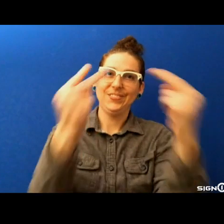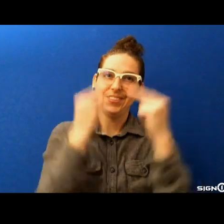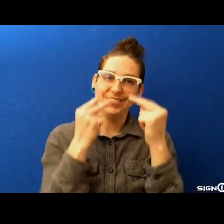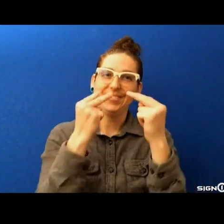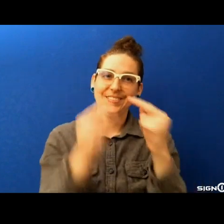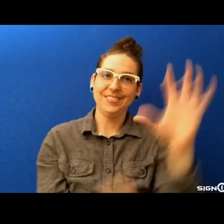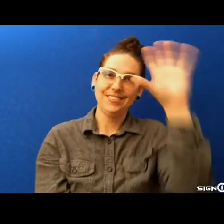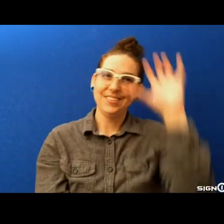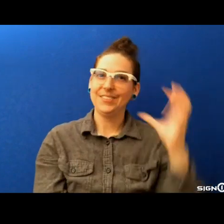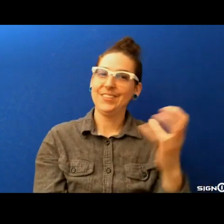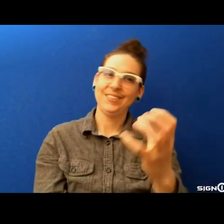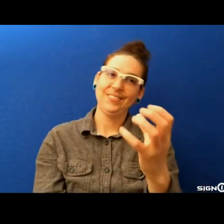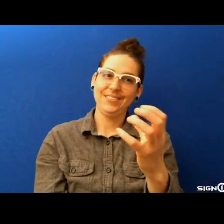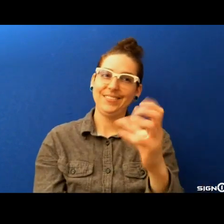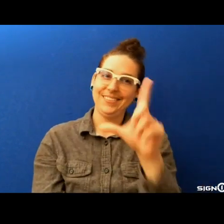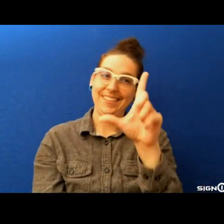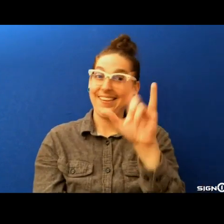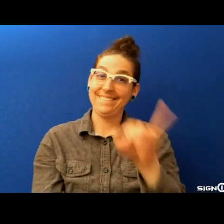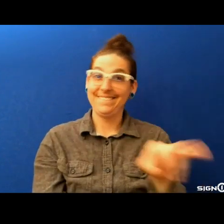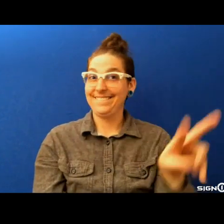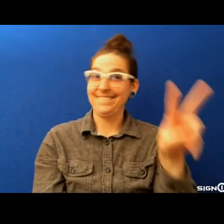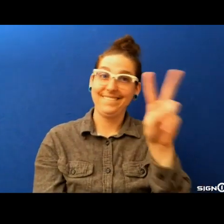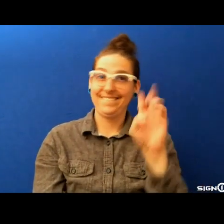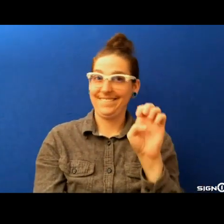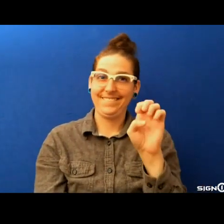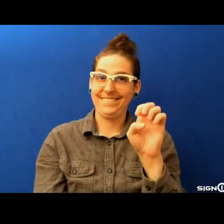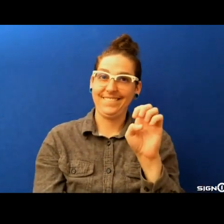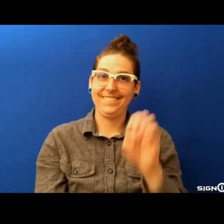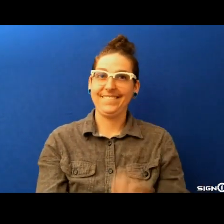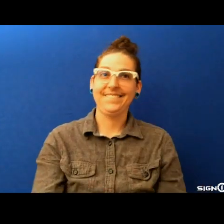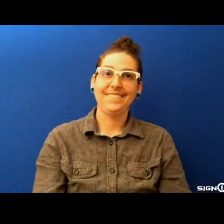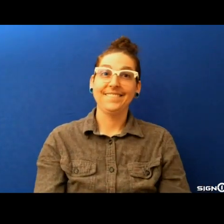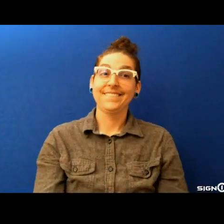Thank you for watching Sign1News live.